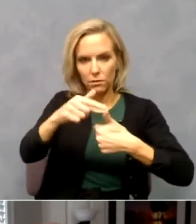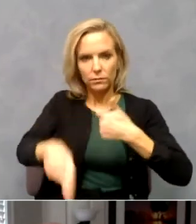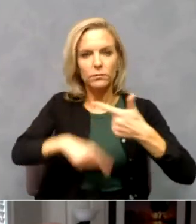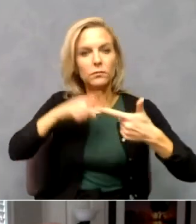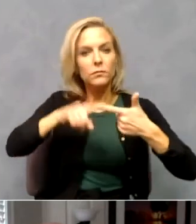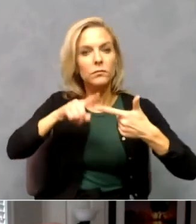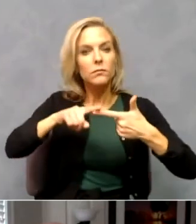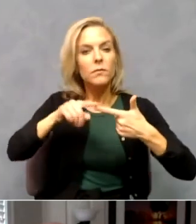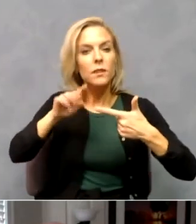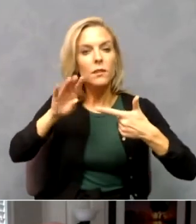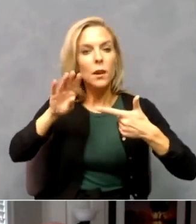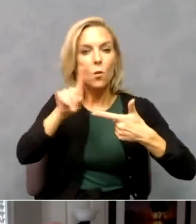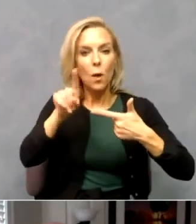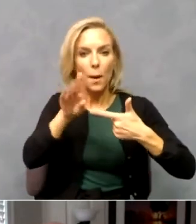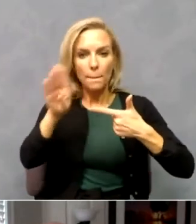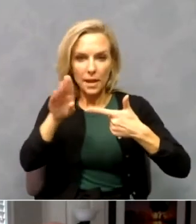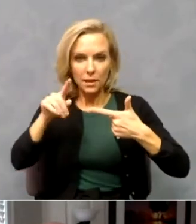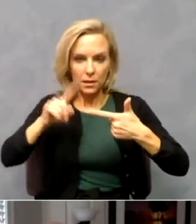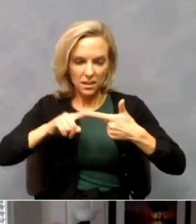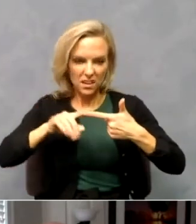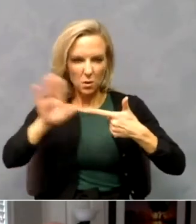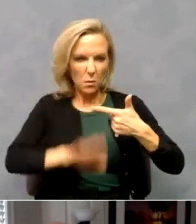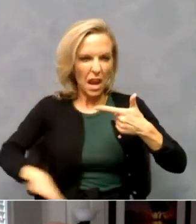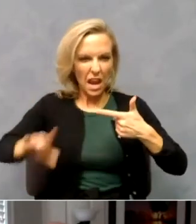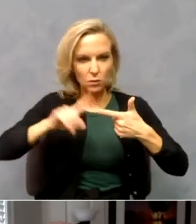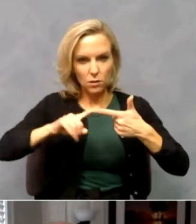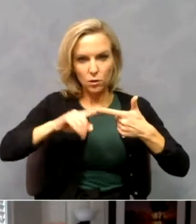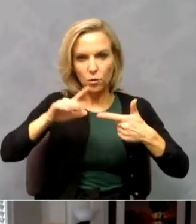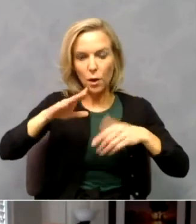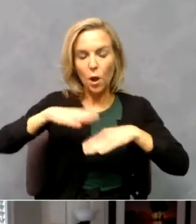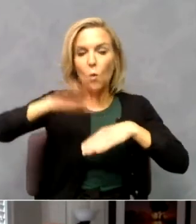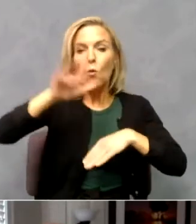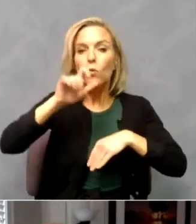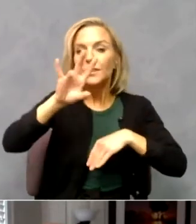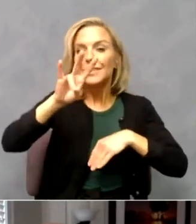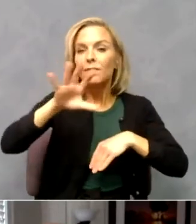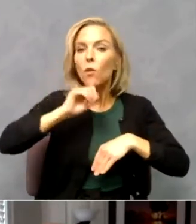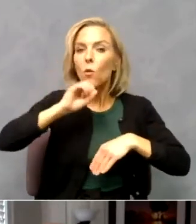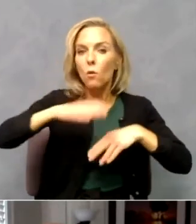That's about another 21 million people, some of whom live in nursing homes. And